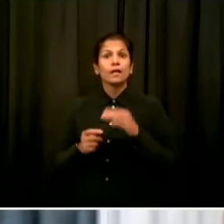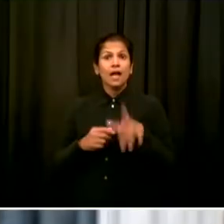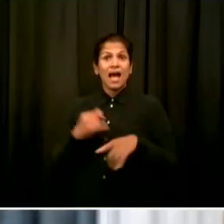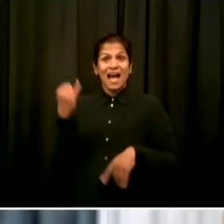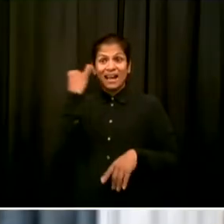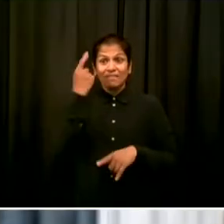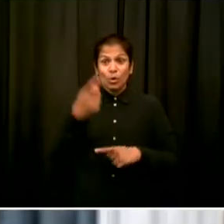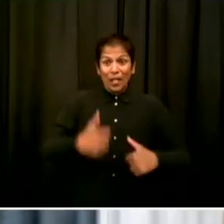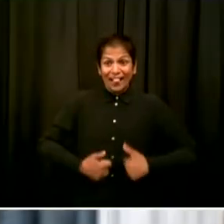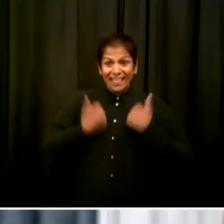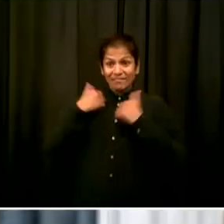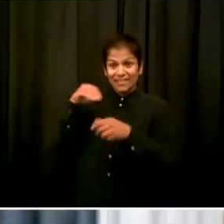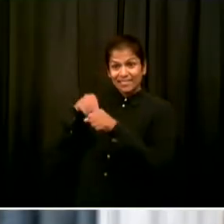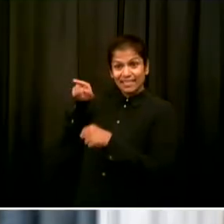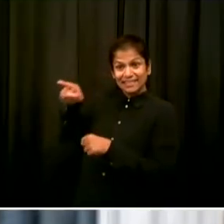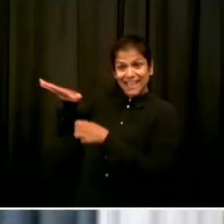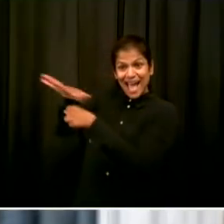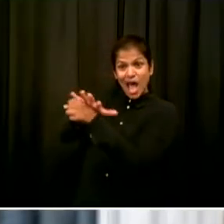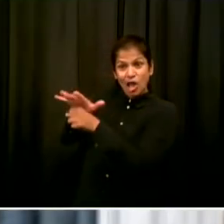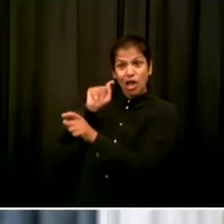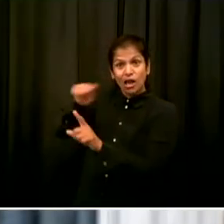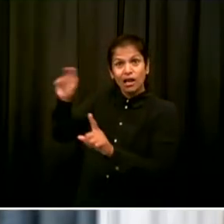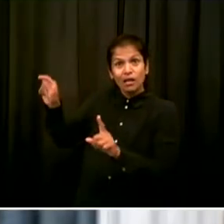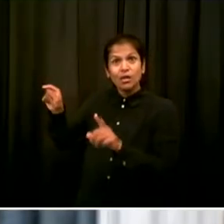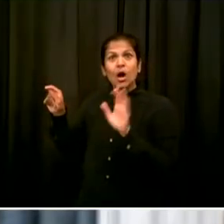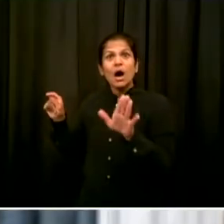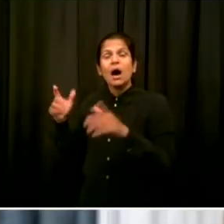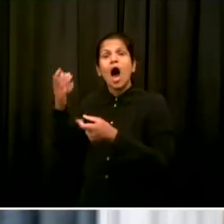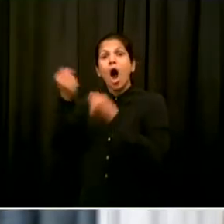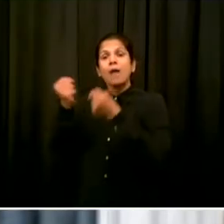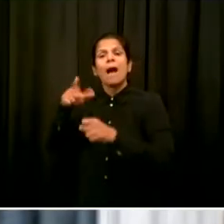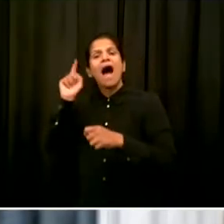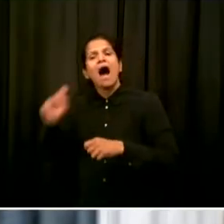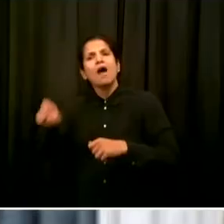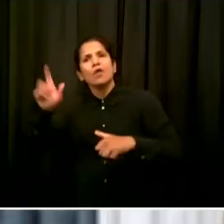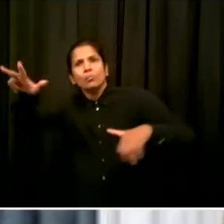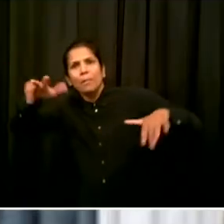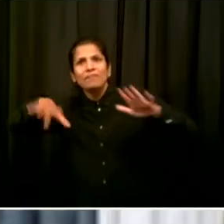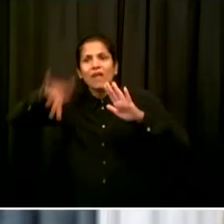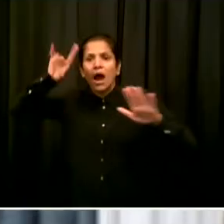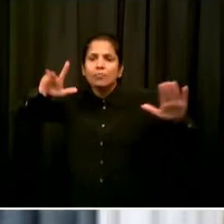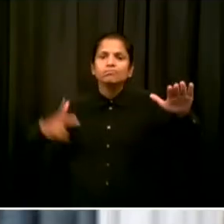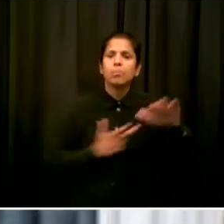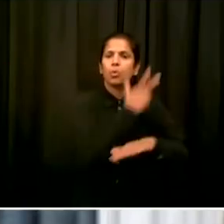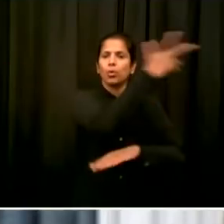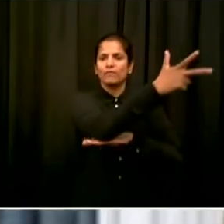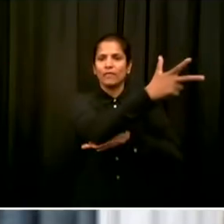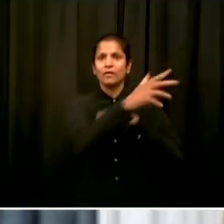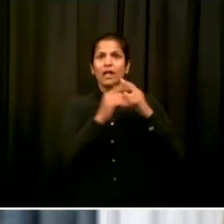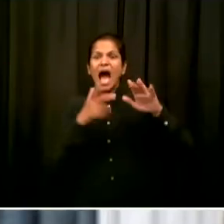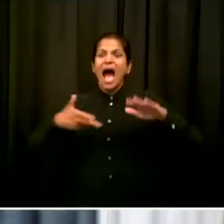ACTION THAWIT LL BRING MORE WATER INTO THESE AREAS. RESIDENTS IN